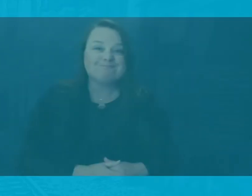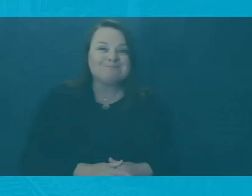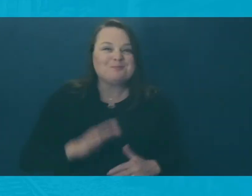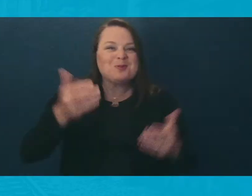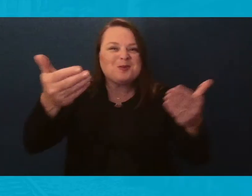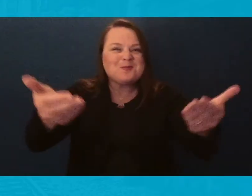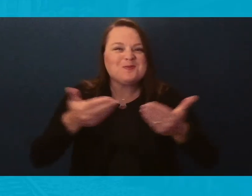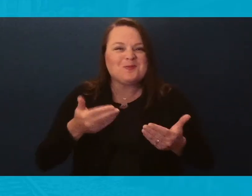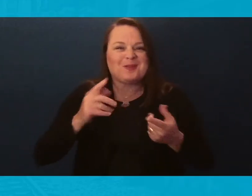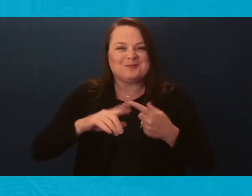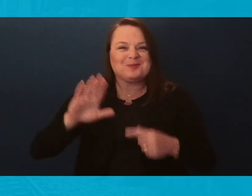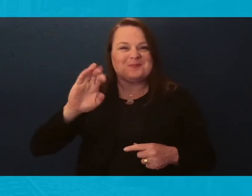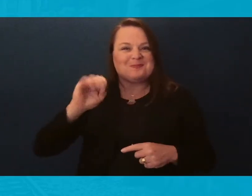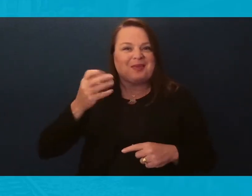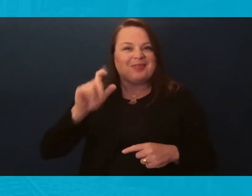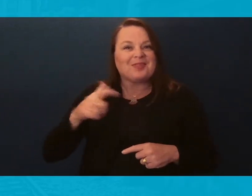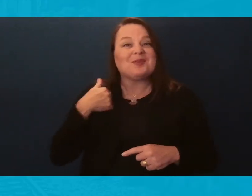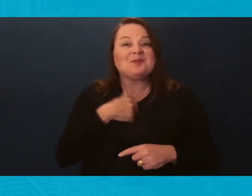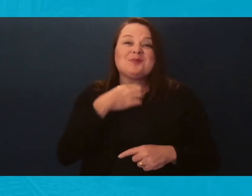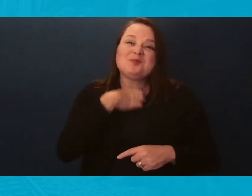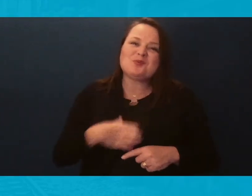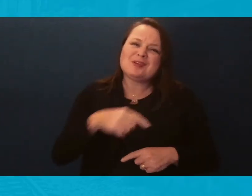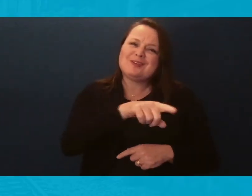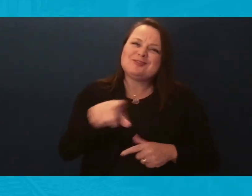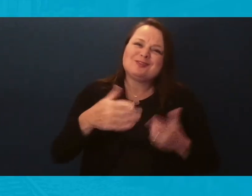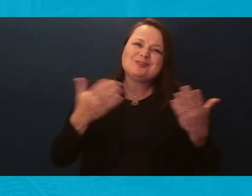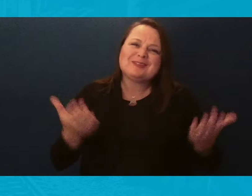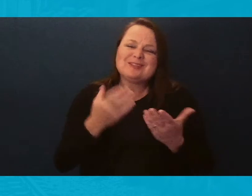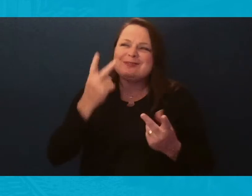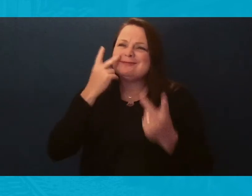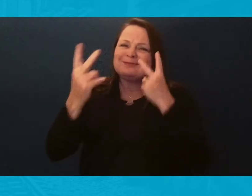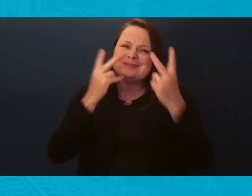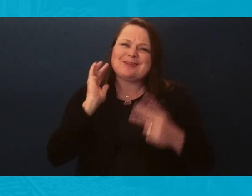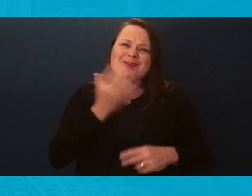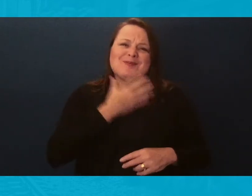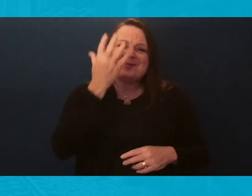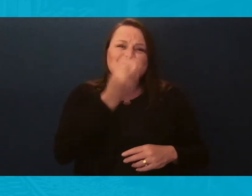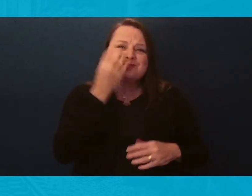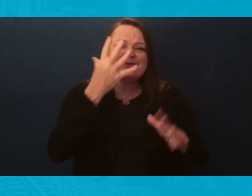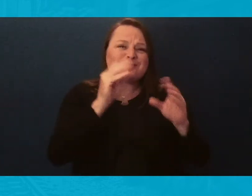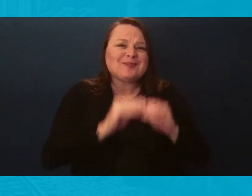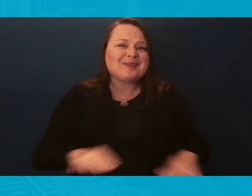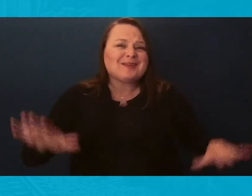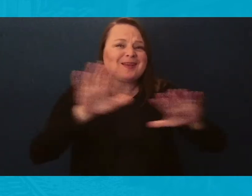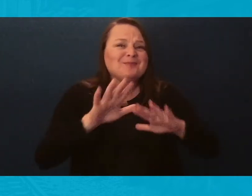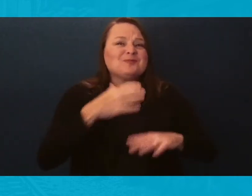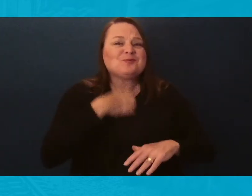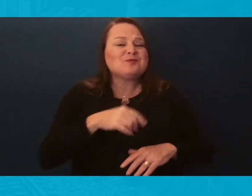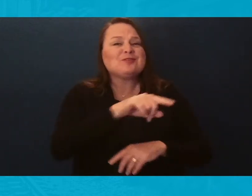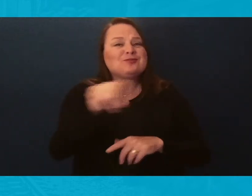Welcome to Bethel. We wish you could be here and see this beautiful campus. More importantly, we wish you could be here when students were here,